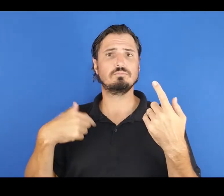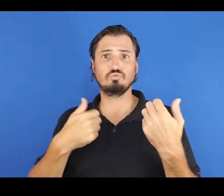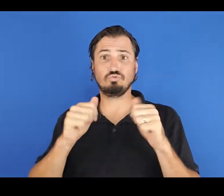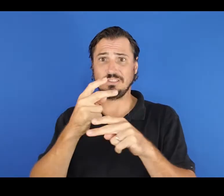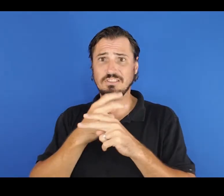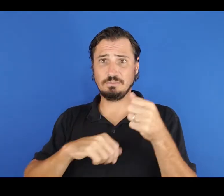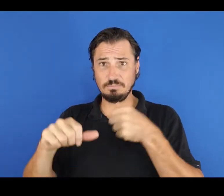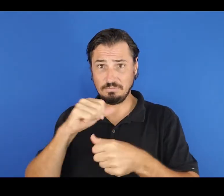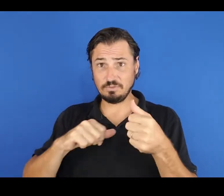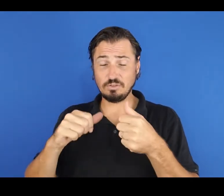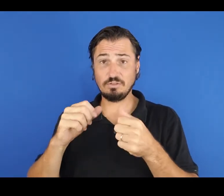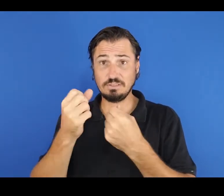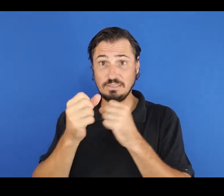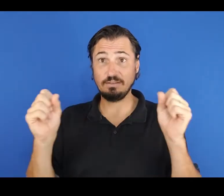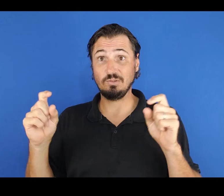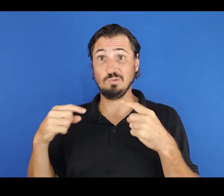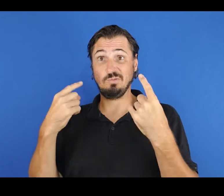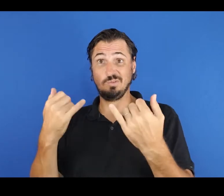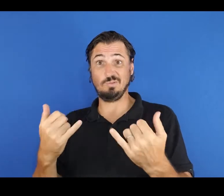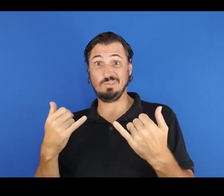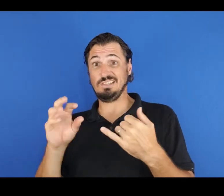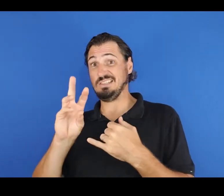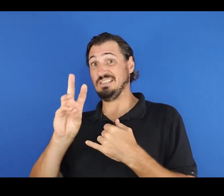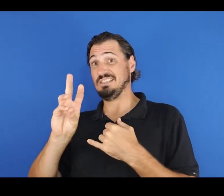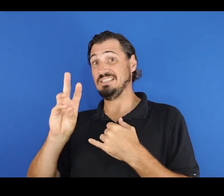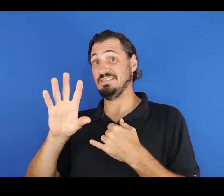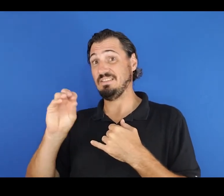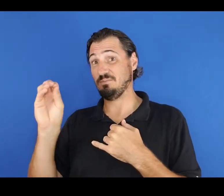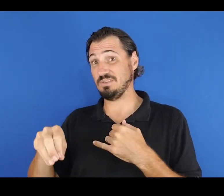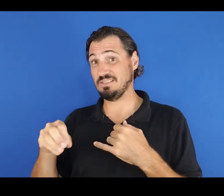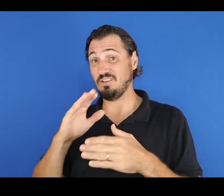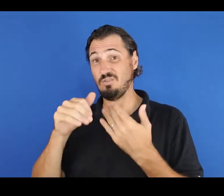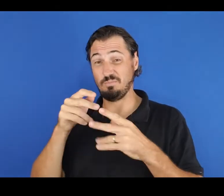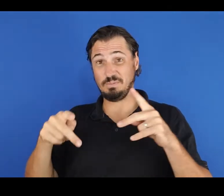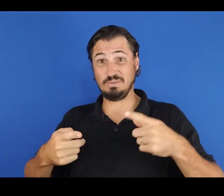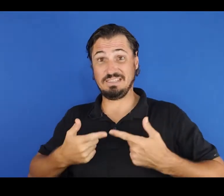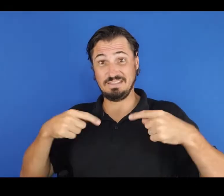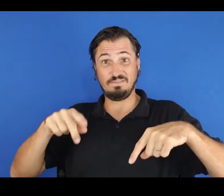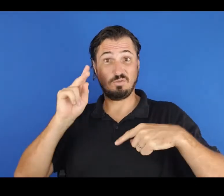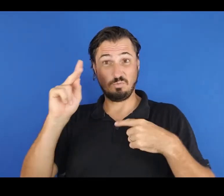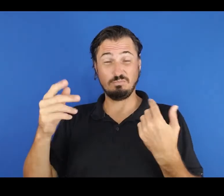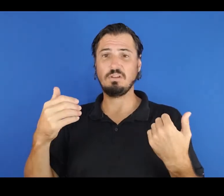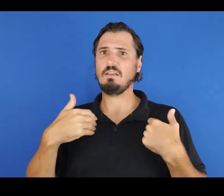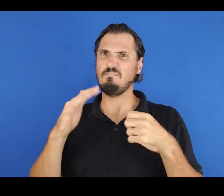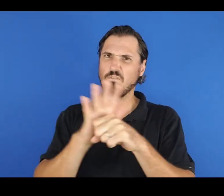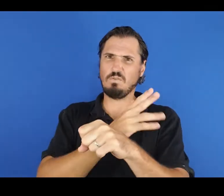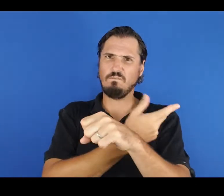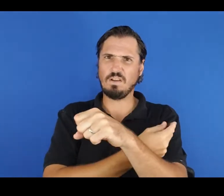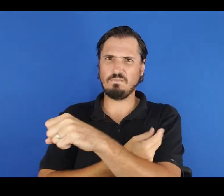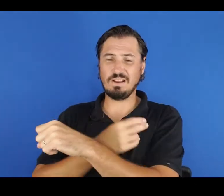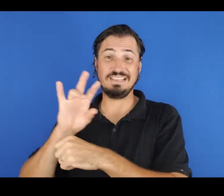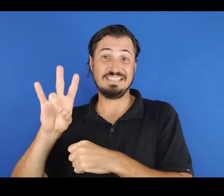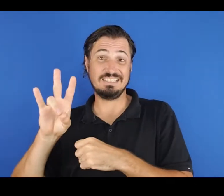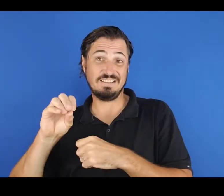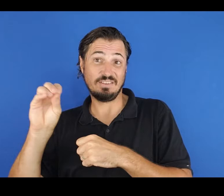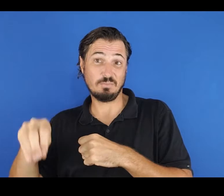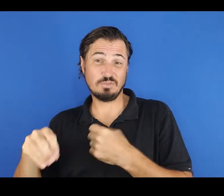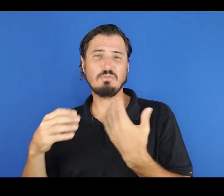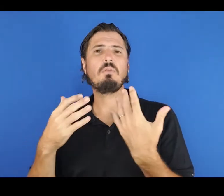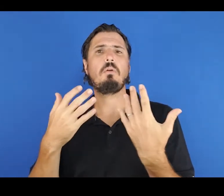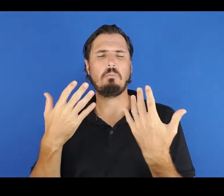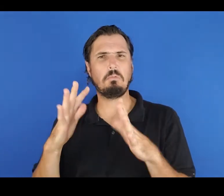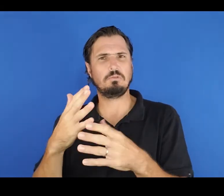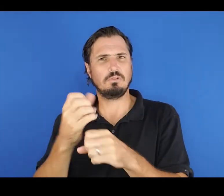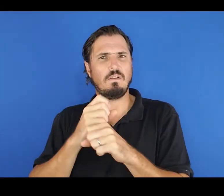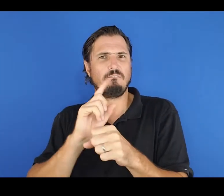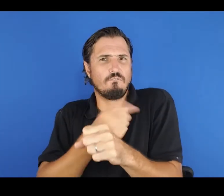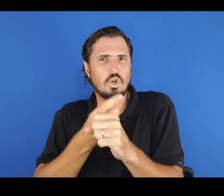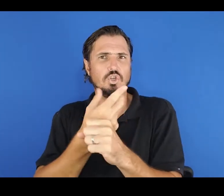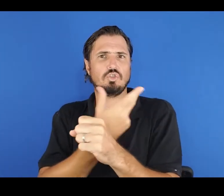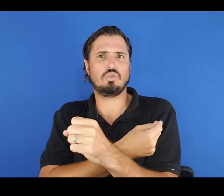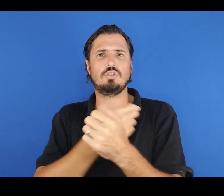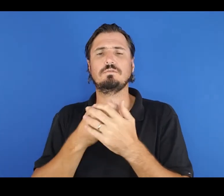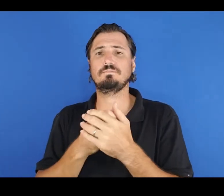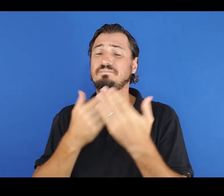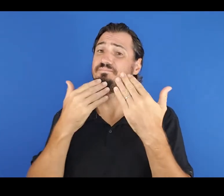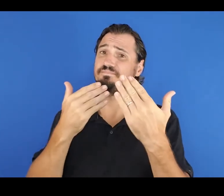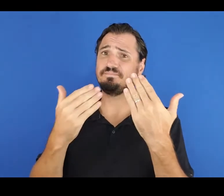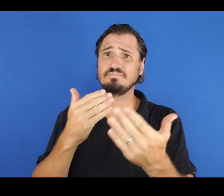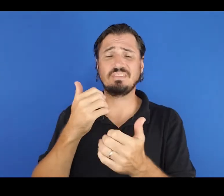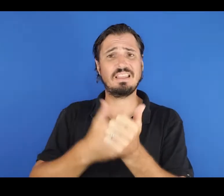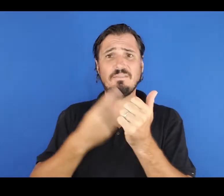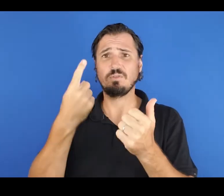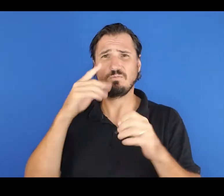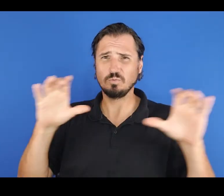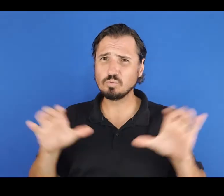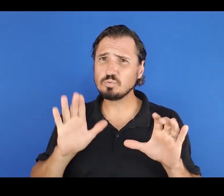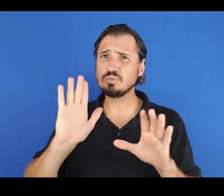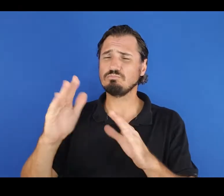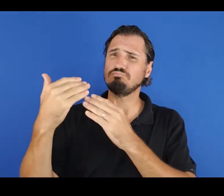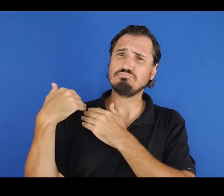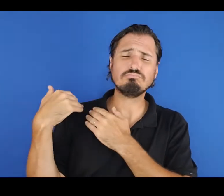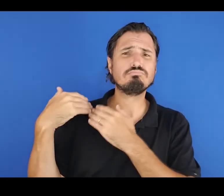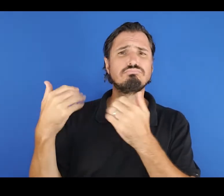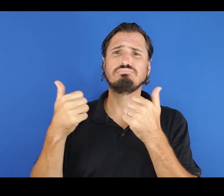As of today, 65 percent of Kauai residents are fully vaccinated and 70 percent have gotten at least their first dose! Mahalo everyone for doing your part to protect our community.